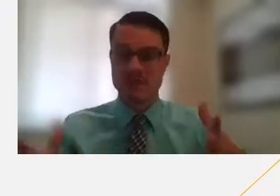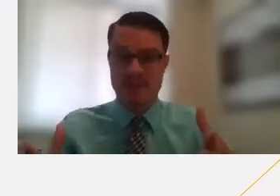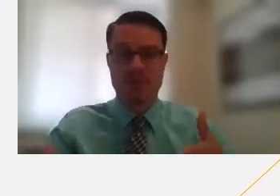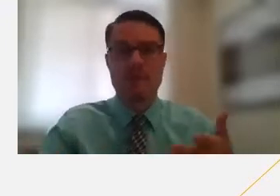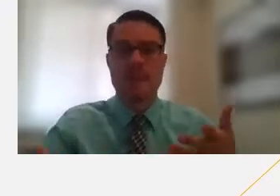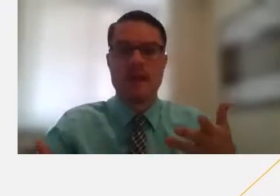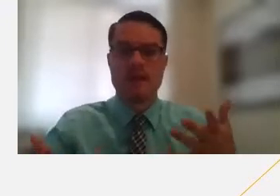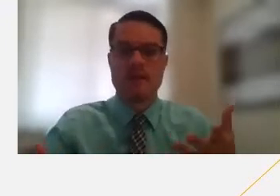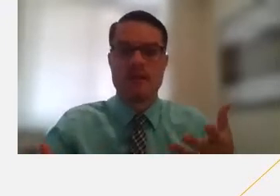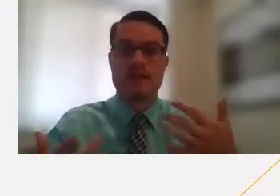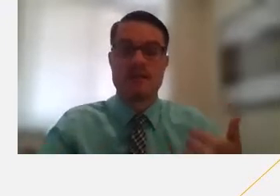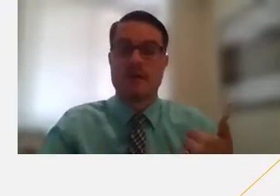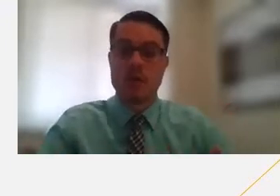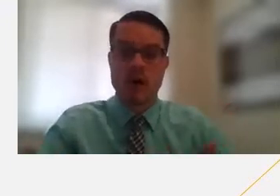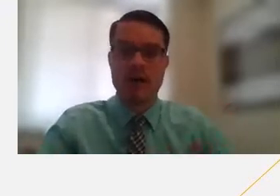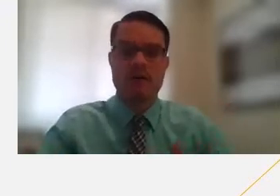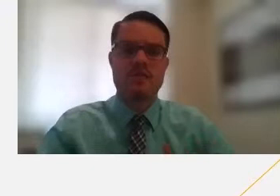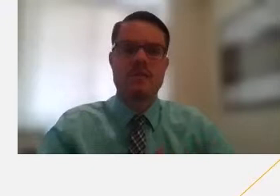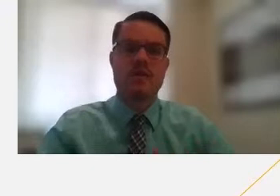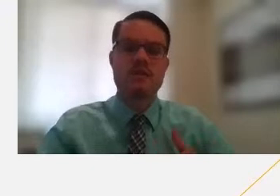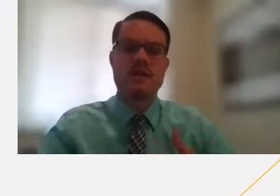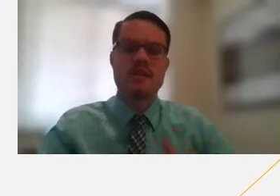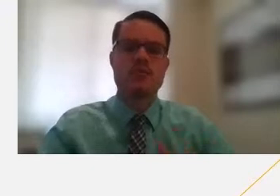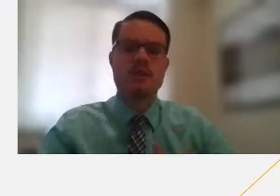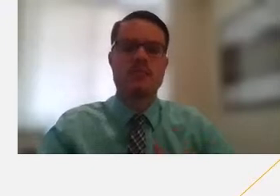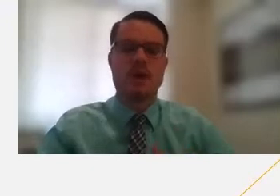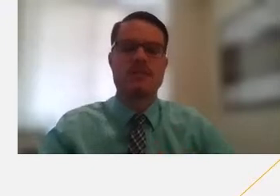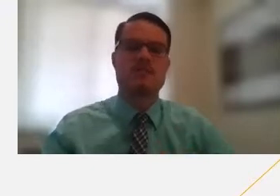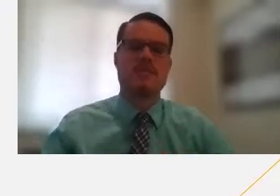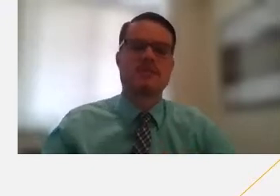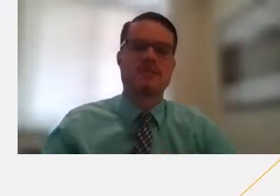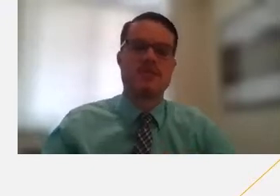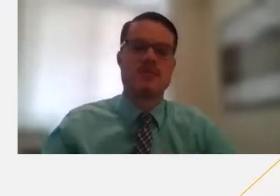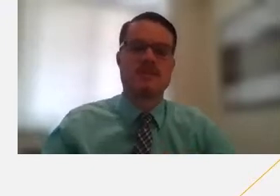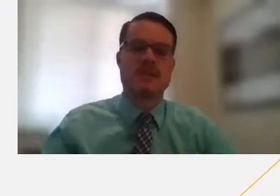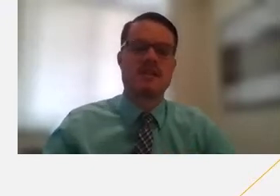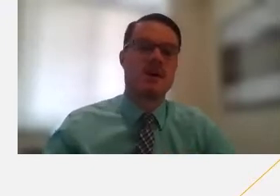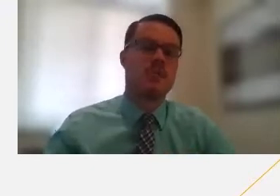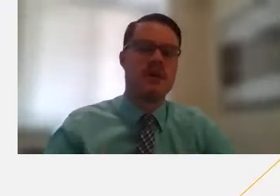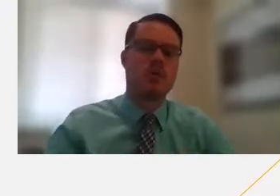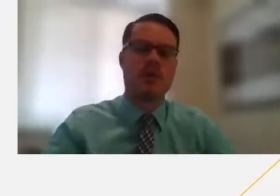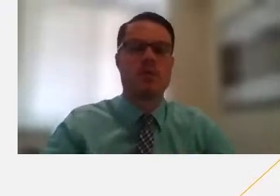For example, here at DRNY, our intake team really prides themselves in doing the best they can to help everyone.